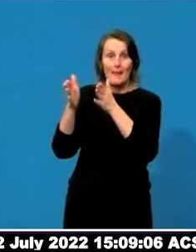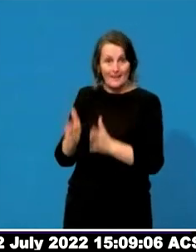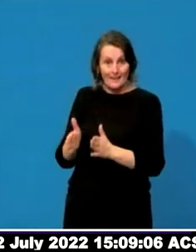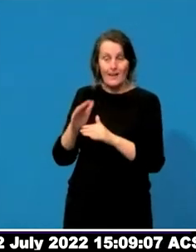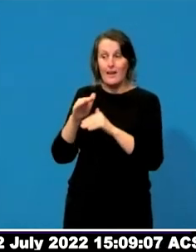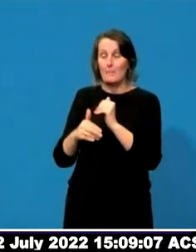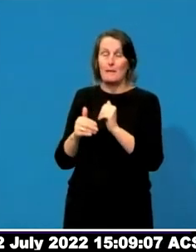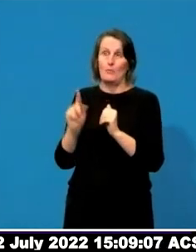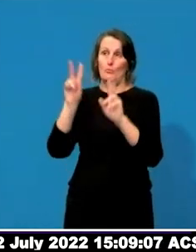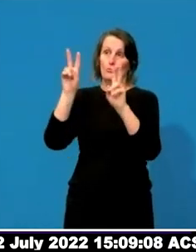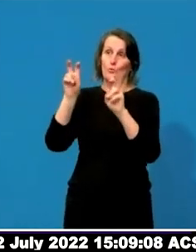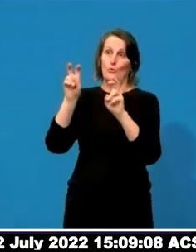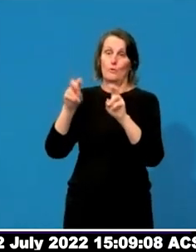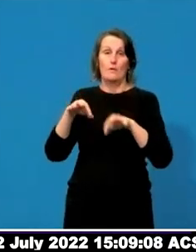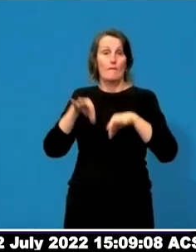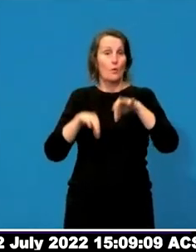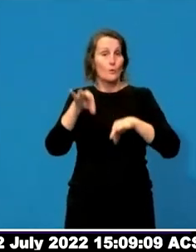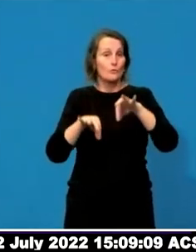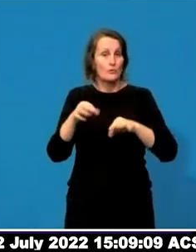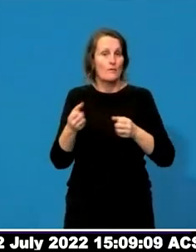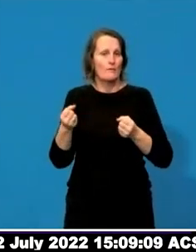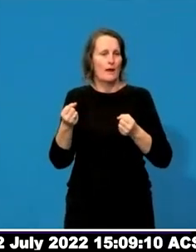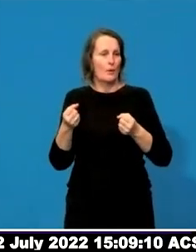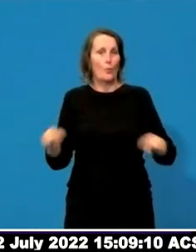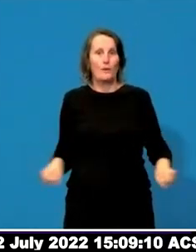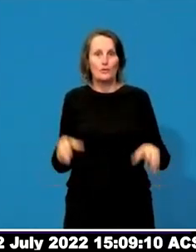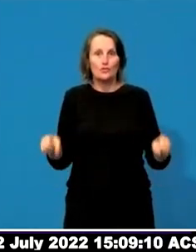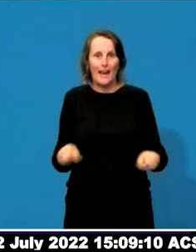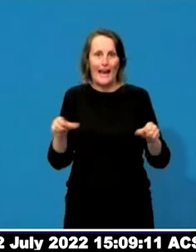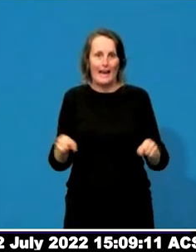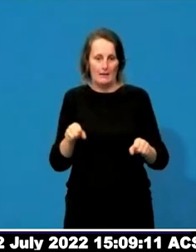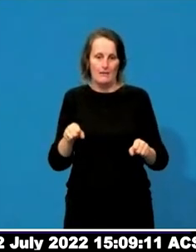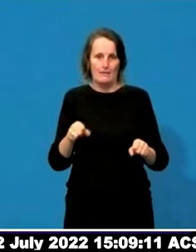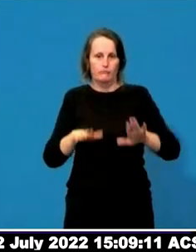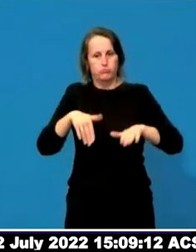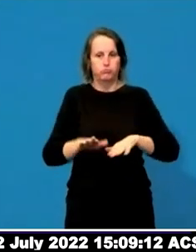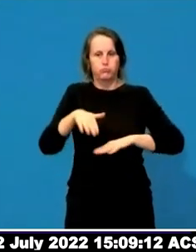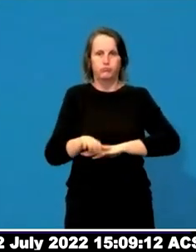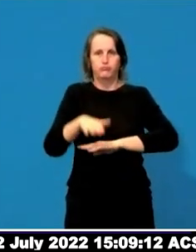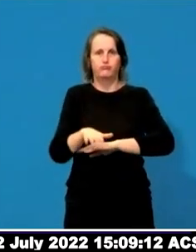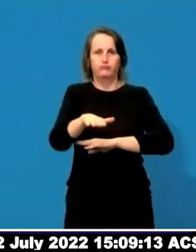what I call four-wheel drive wheelchairs because the landscape is completely different to regional and urban centres.